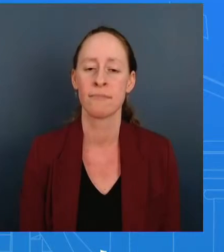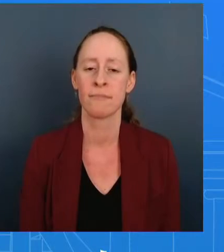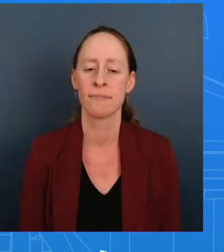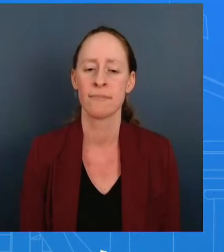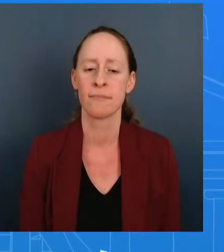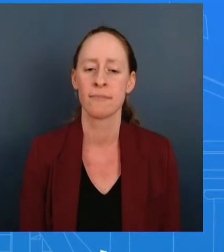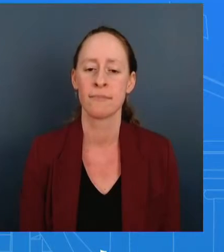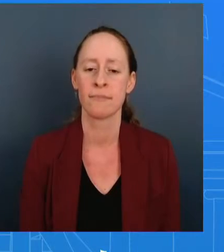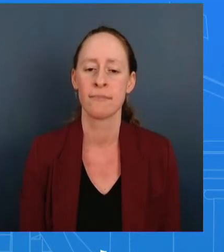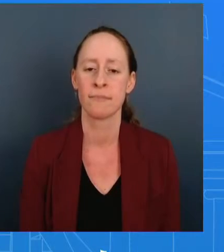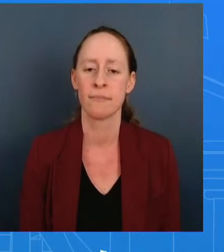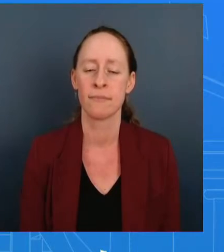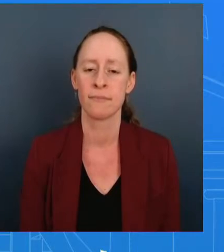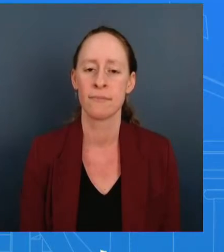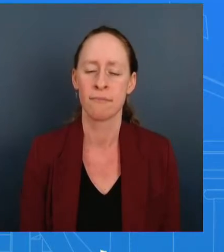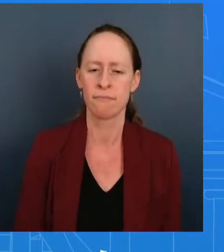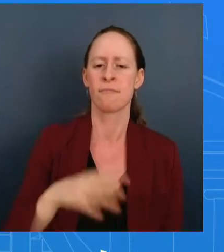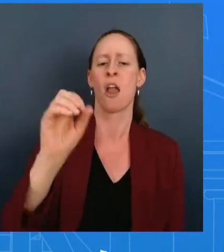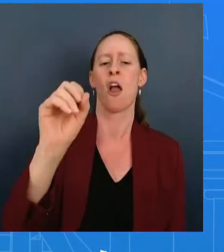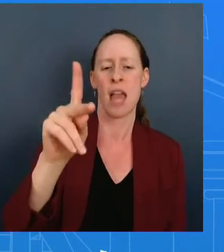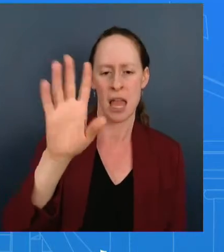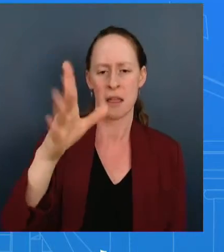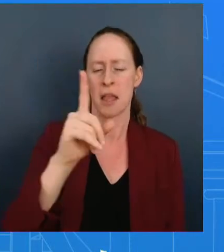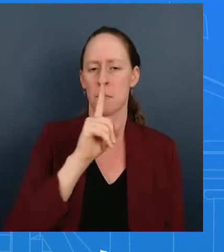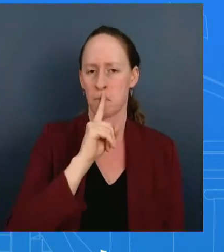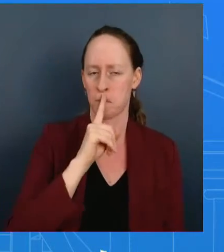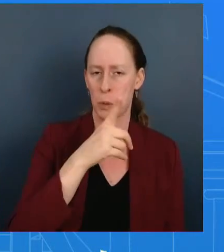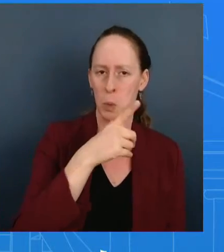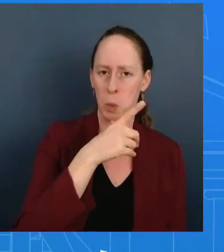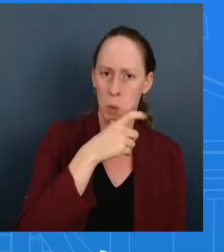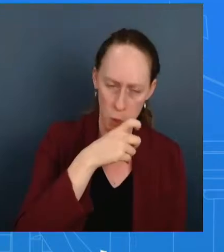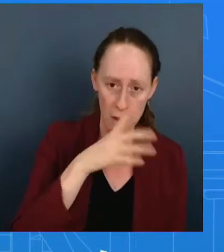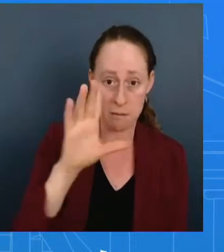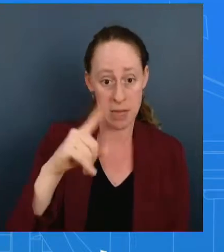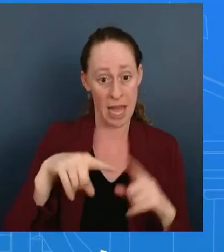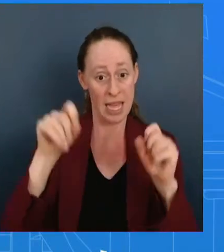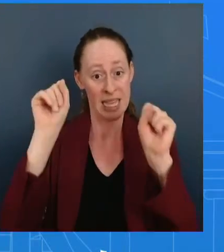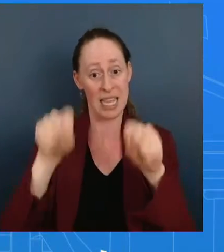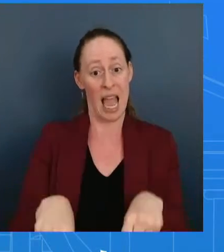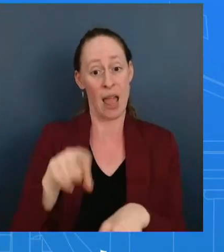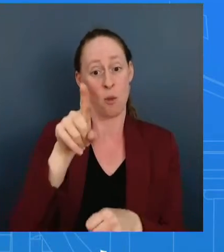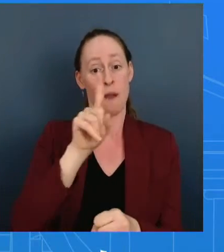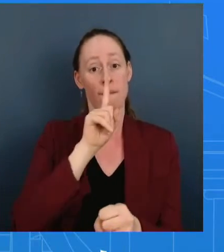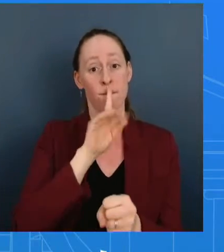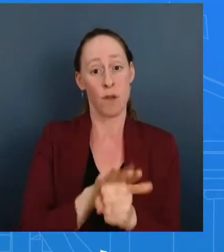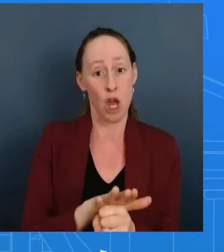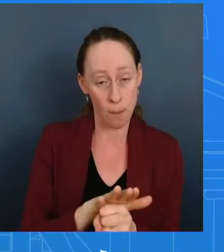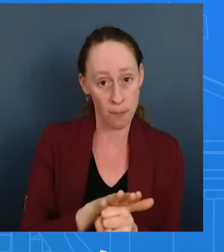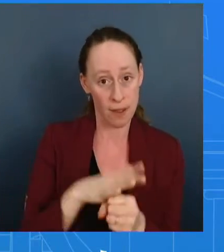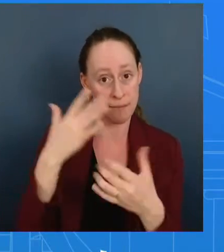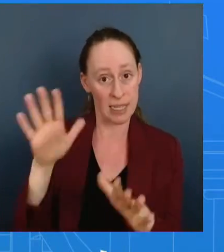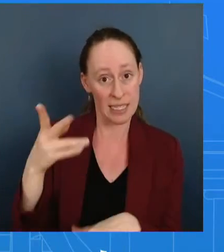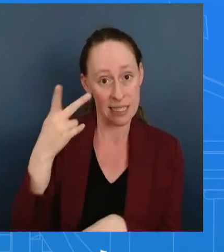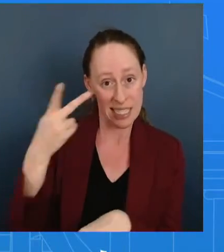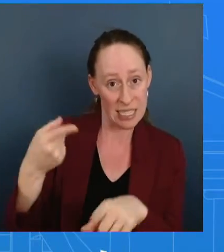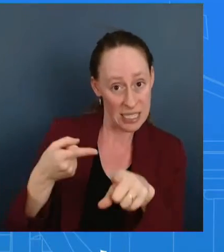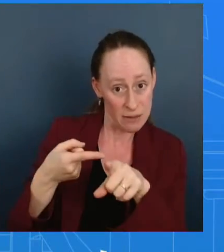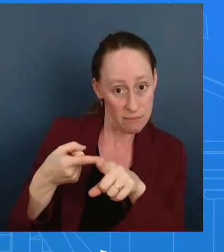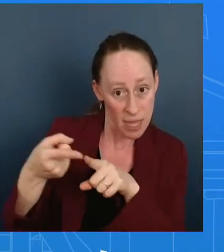has seen this Parkinson's specialist? And you mentioned three times that the visitor logs show a duration of eight visits over eight months.